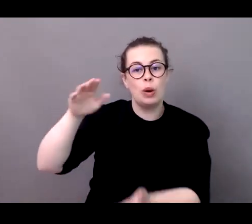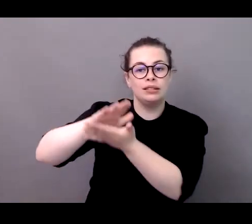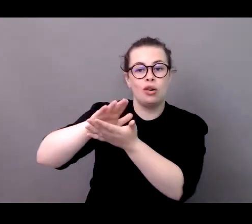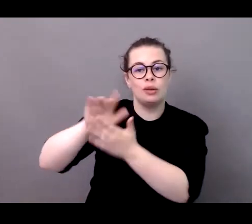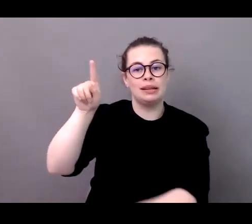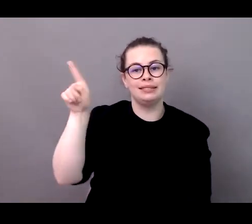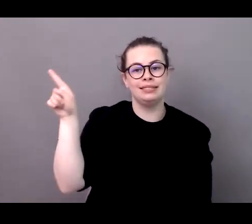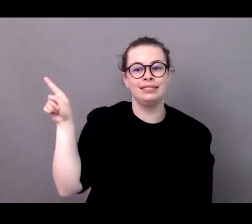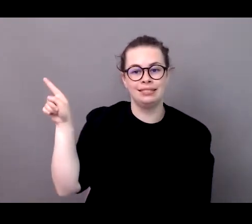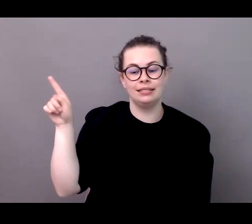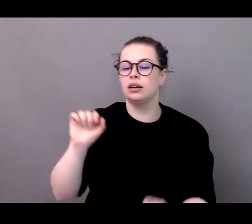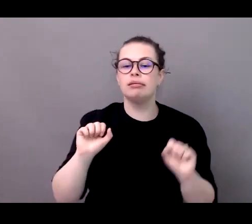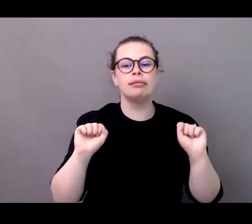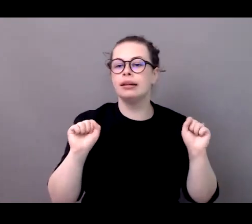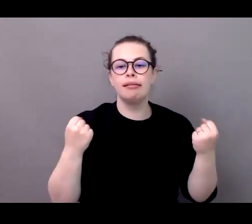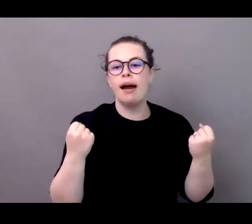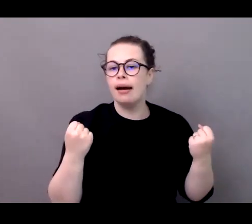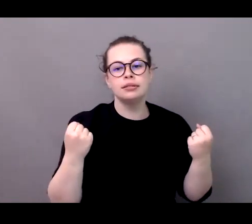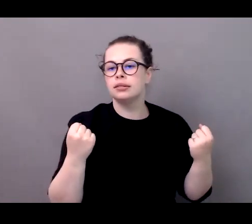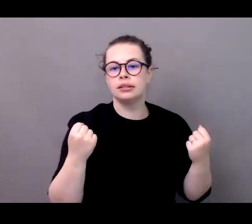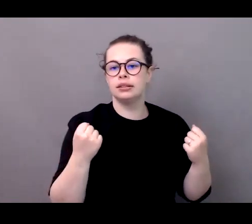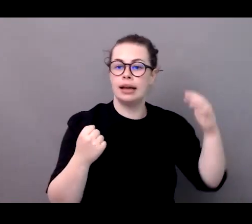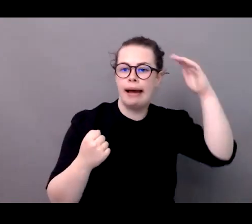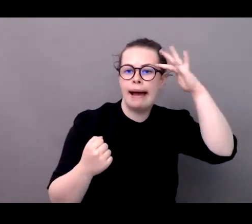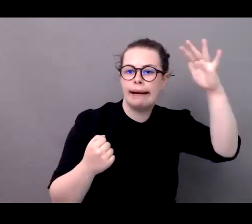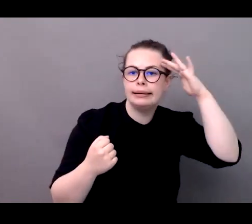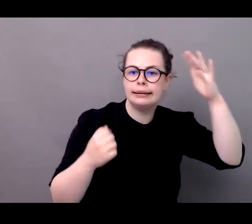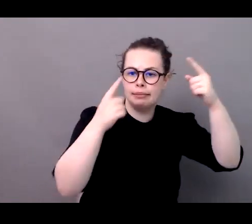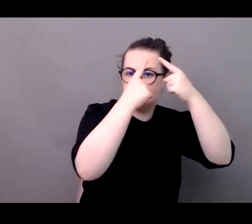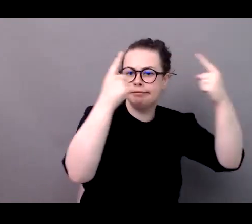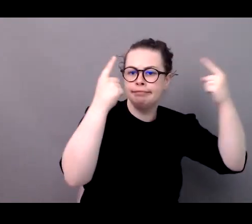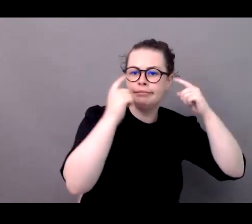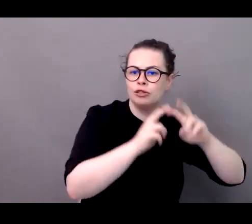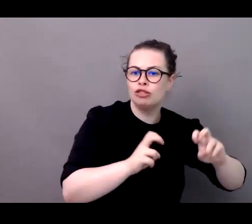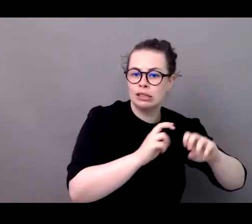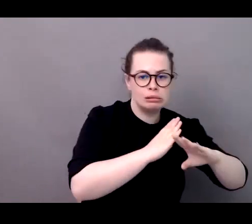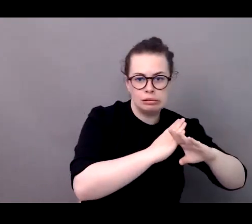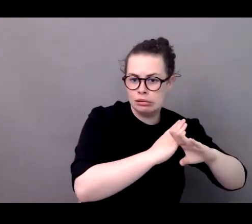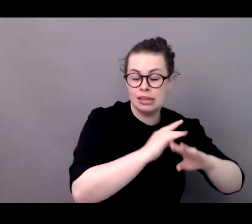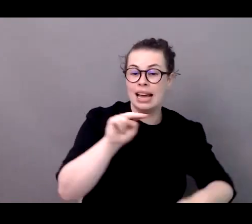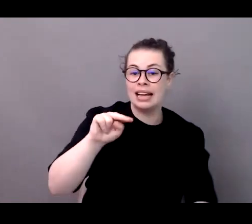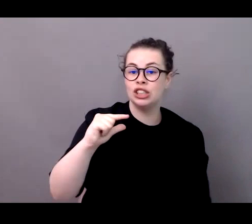So we can't reference academic research, reports of NGOs, anything like that.